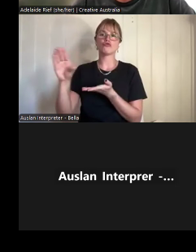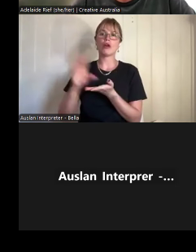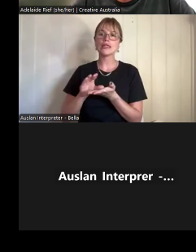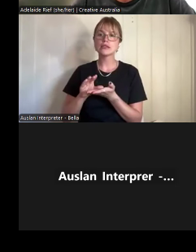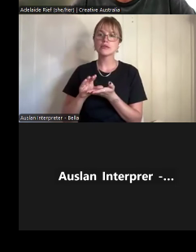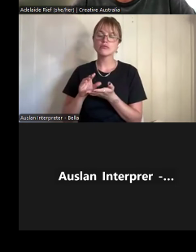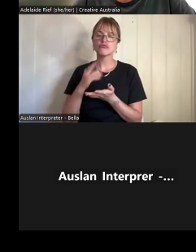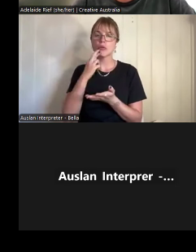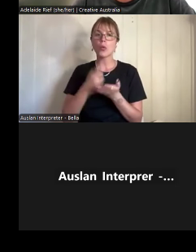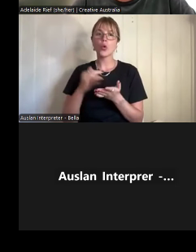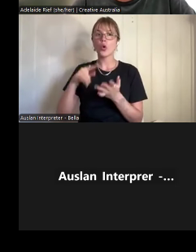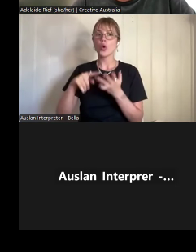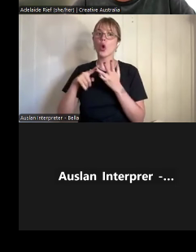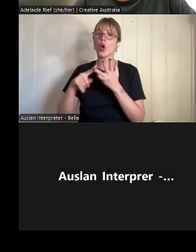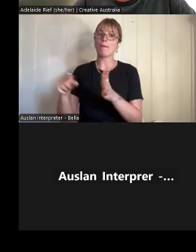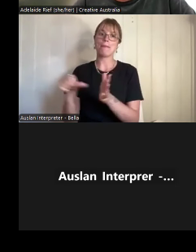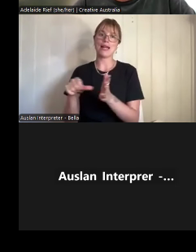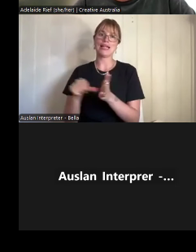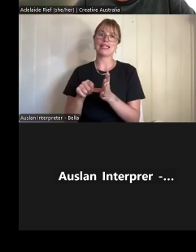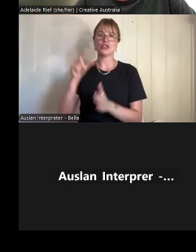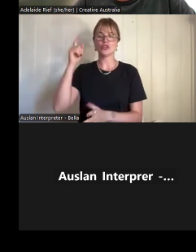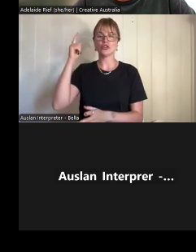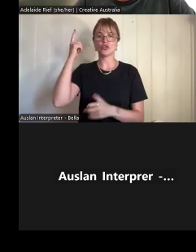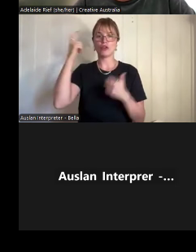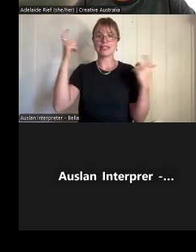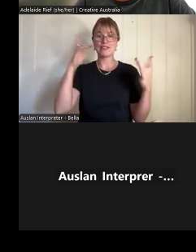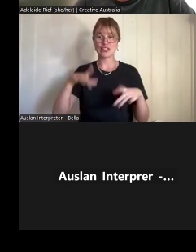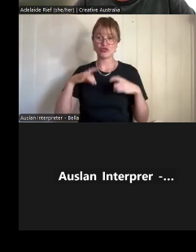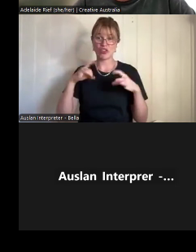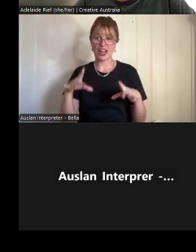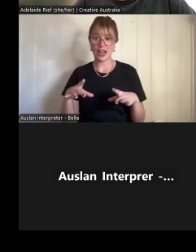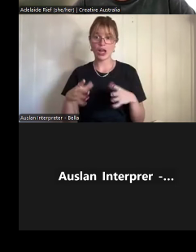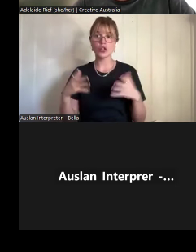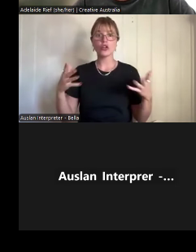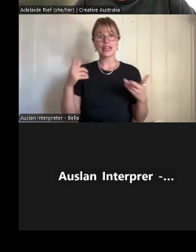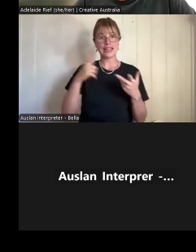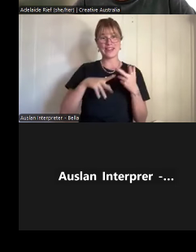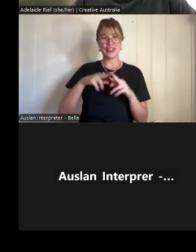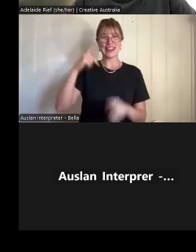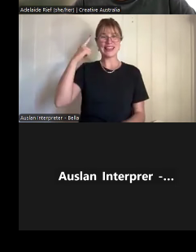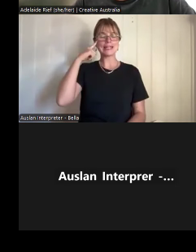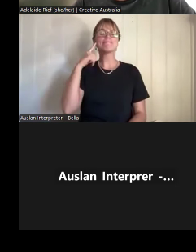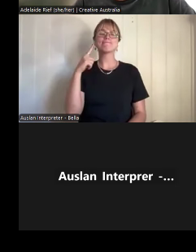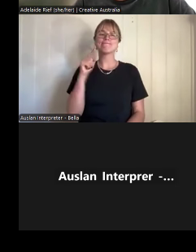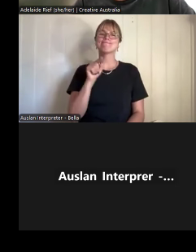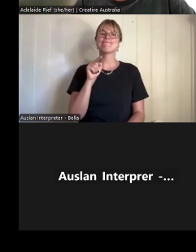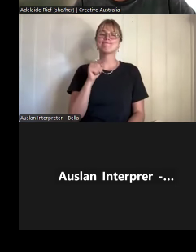Australia. So if you think that you might be one in one of those categories, please make sure that